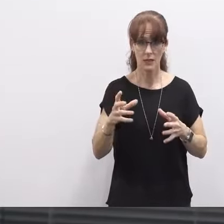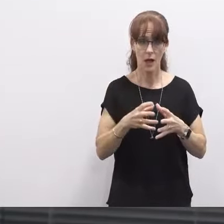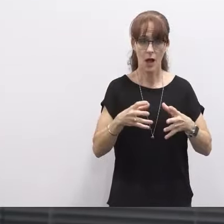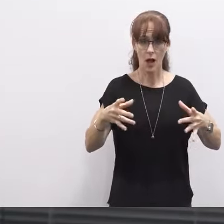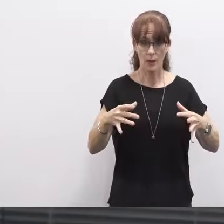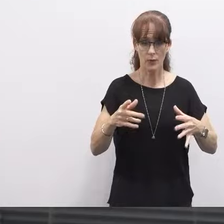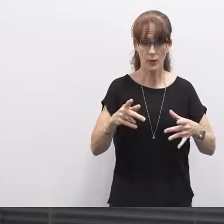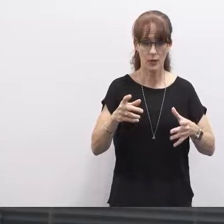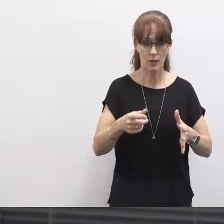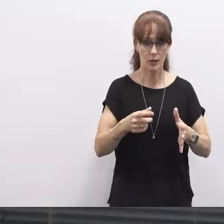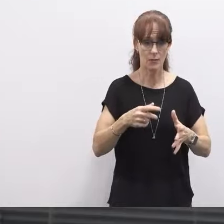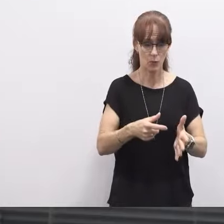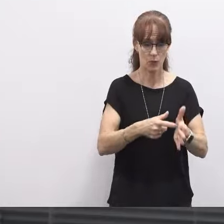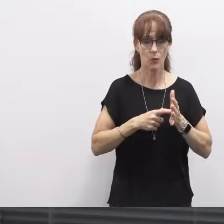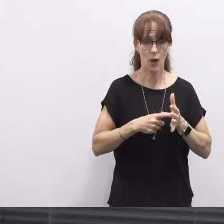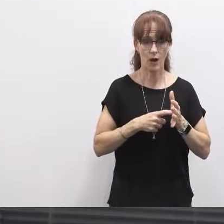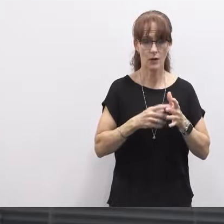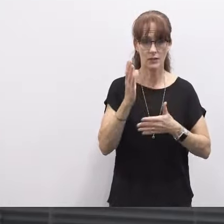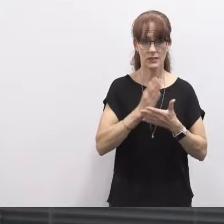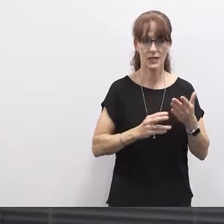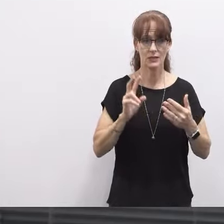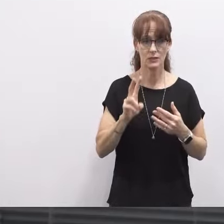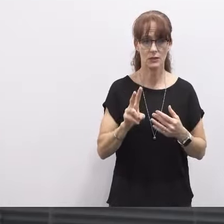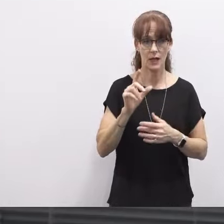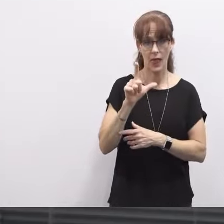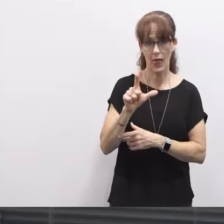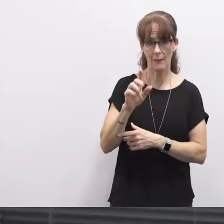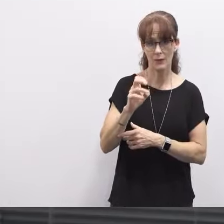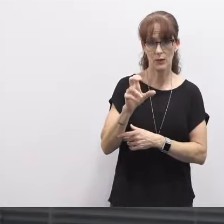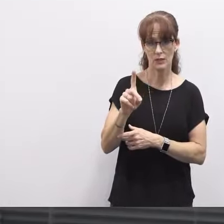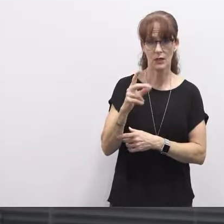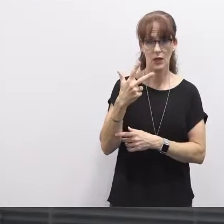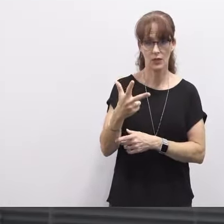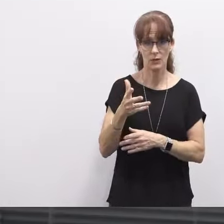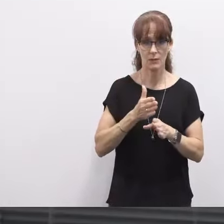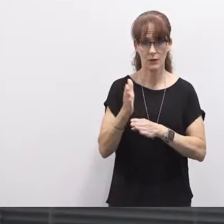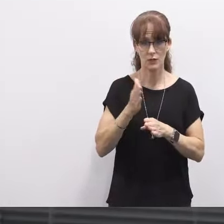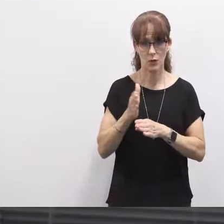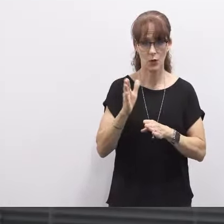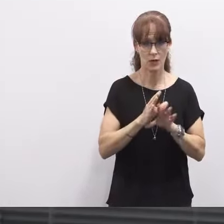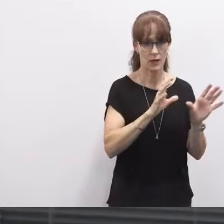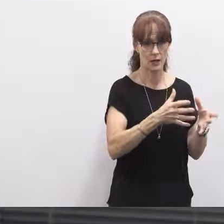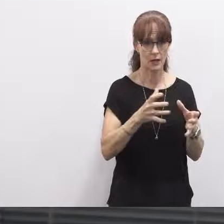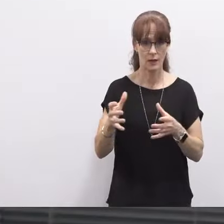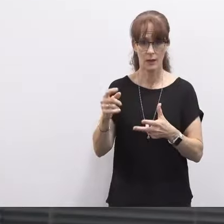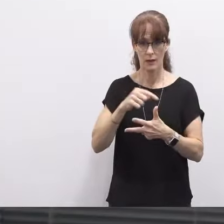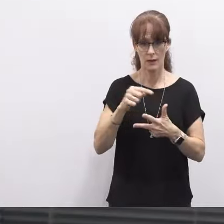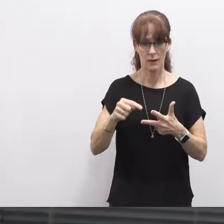may be required under section two. LBUSD has three clear majority opportunity districts. Your scenarios do not provide the ability